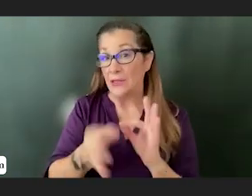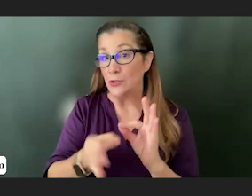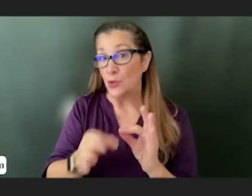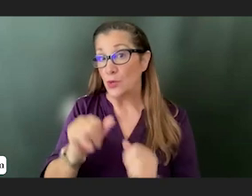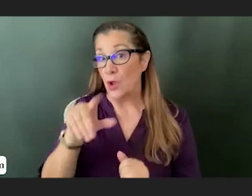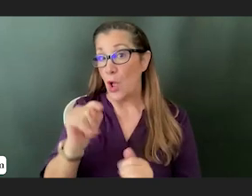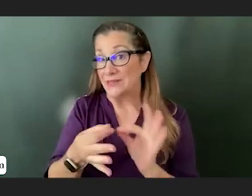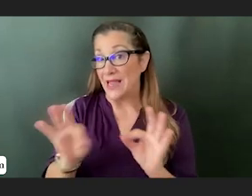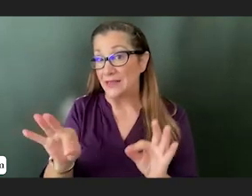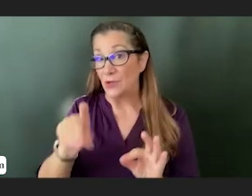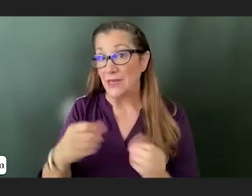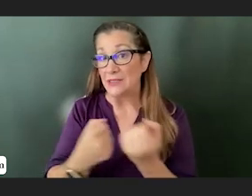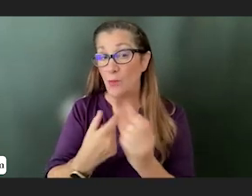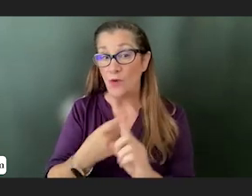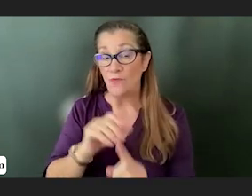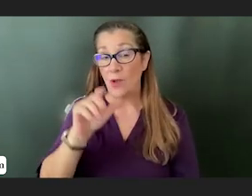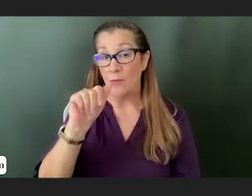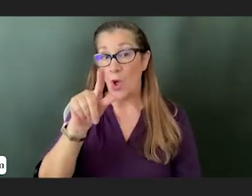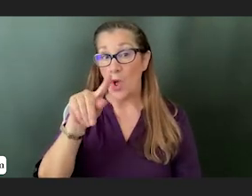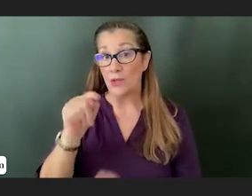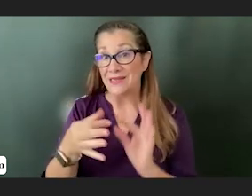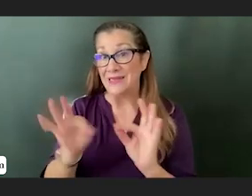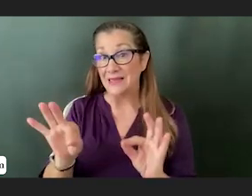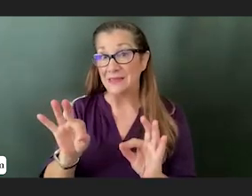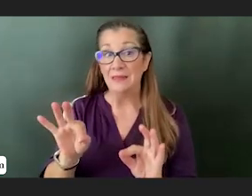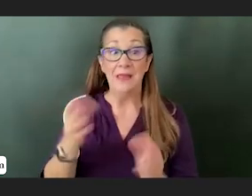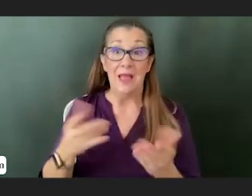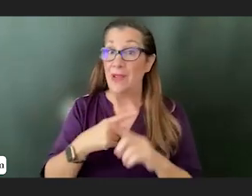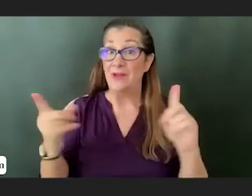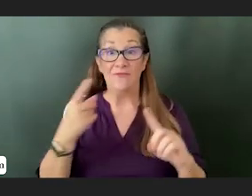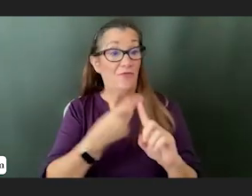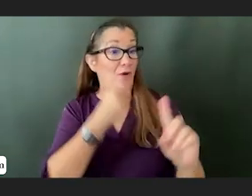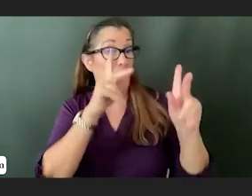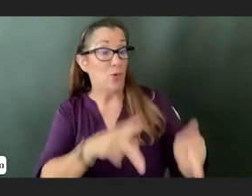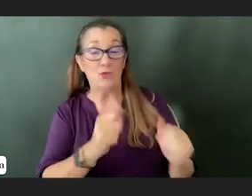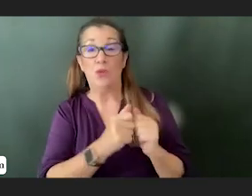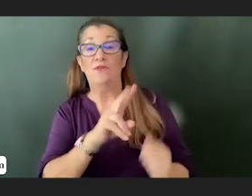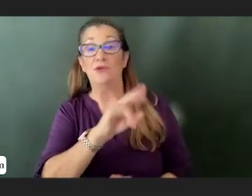Or need support from all text, may be drastically different from an individual with a visual impairment that,